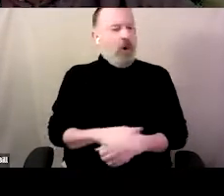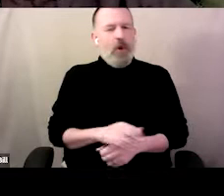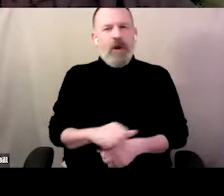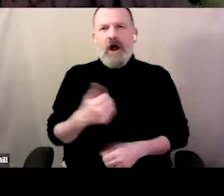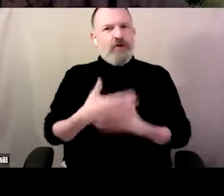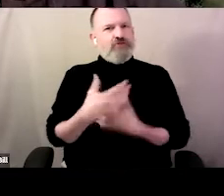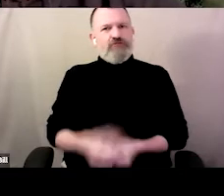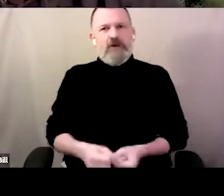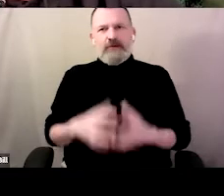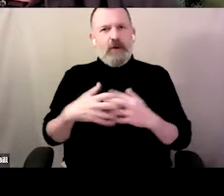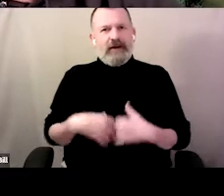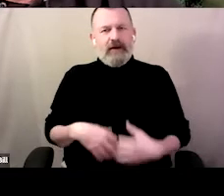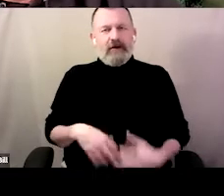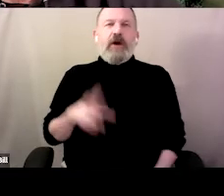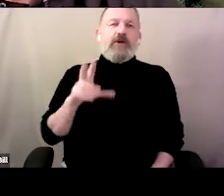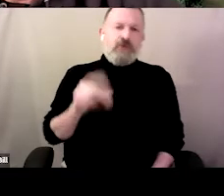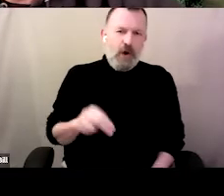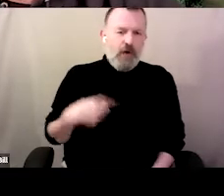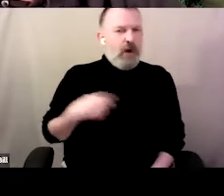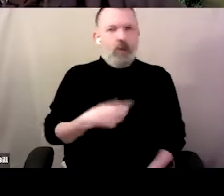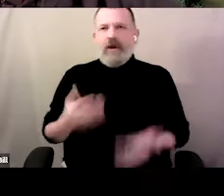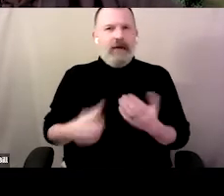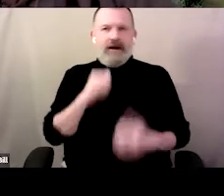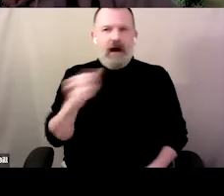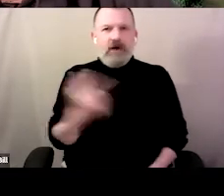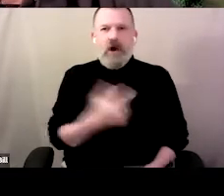we may not all love what he's tweeting out there, but at least we know it's him.